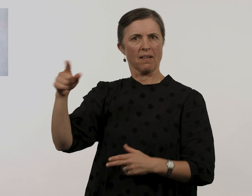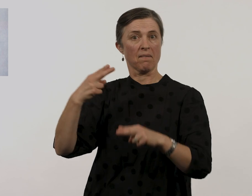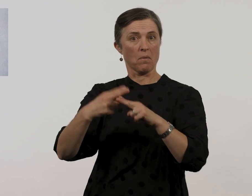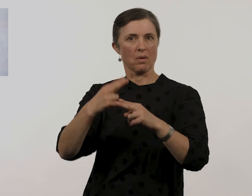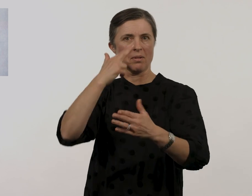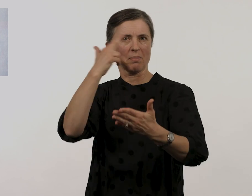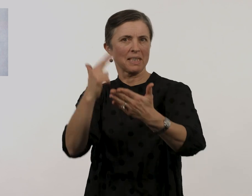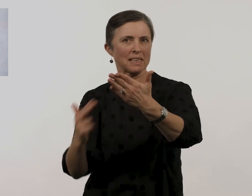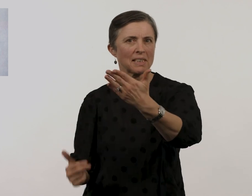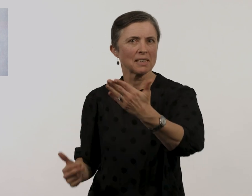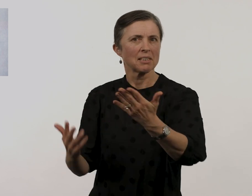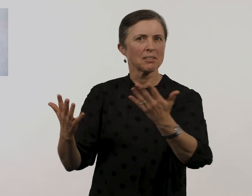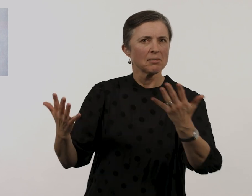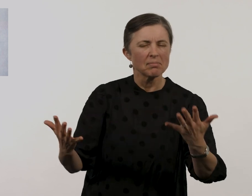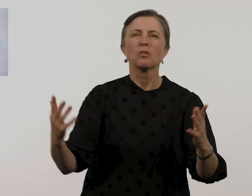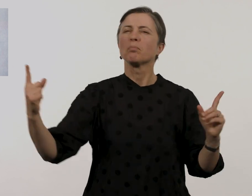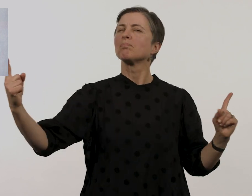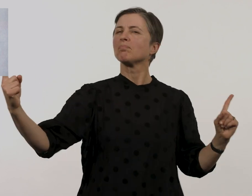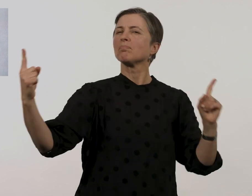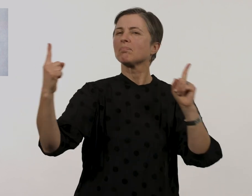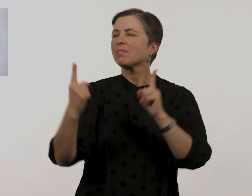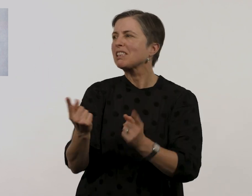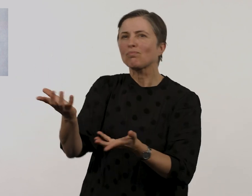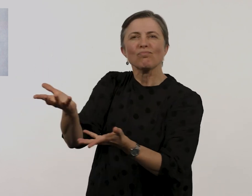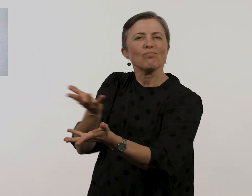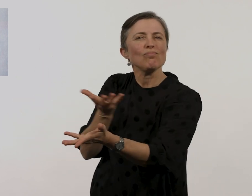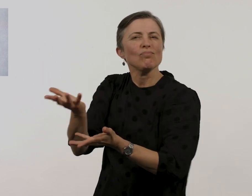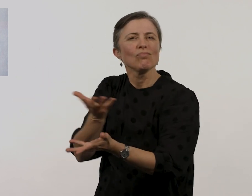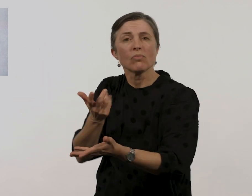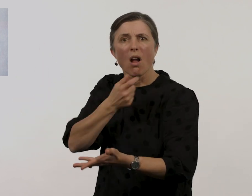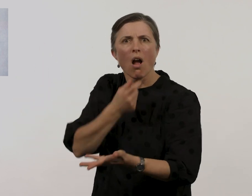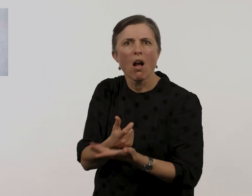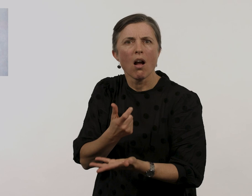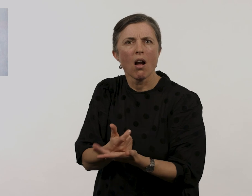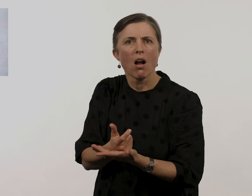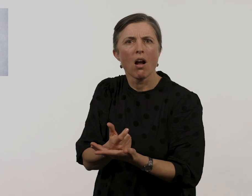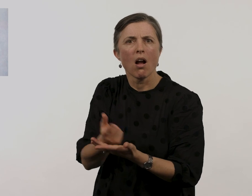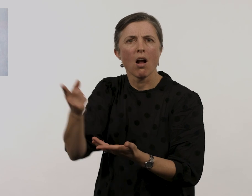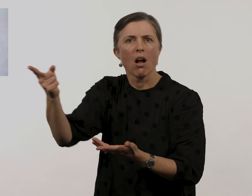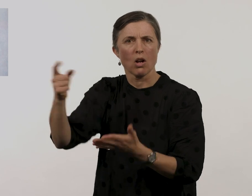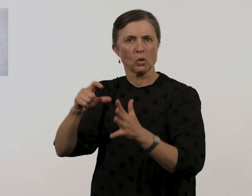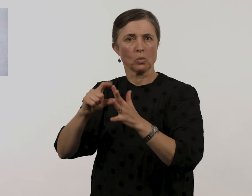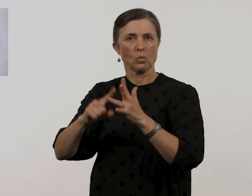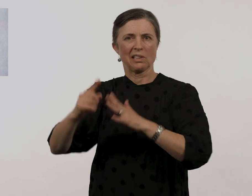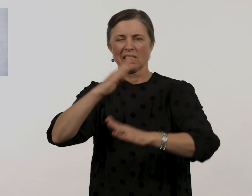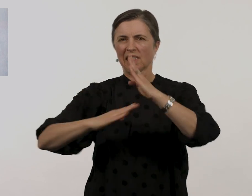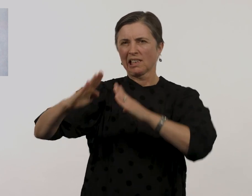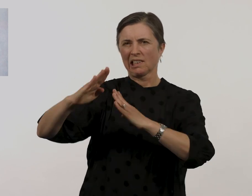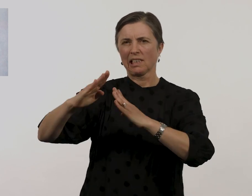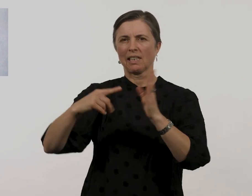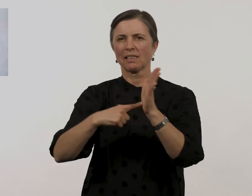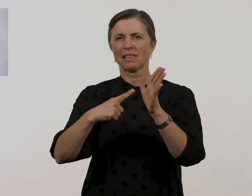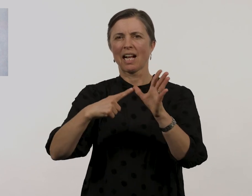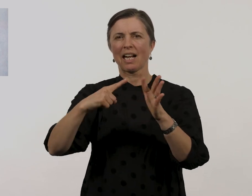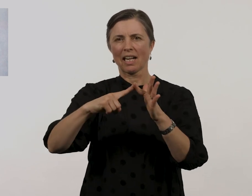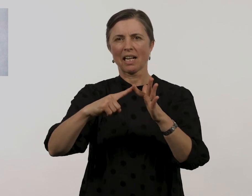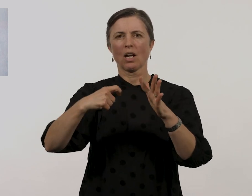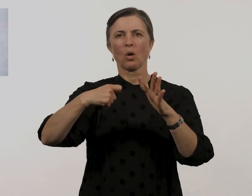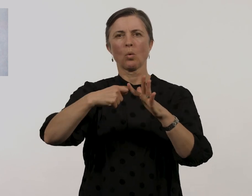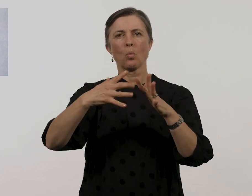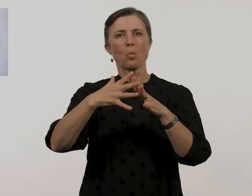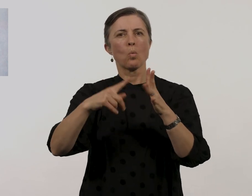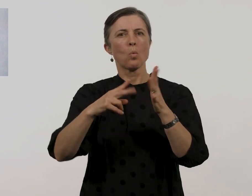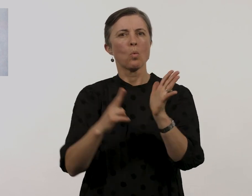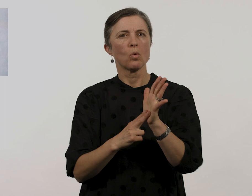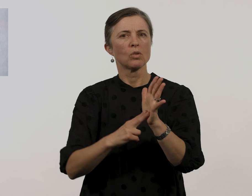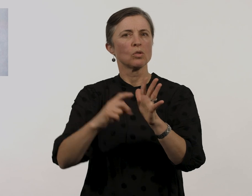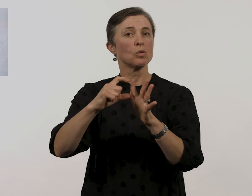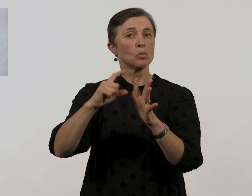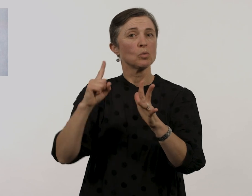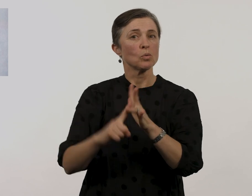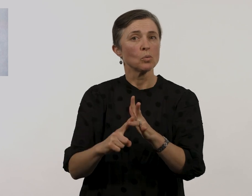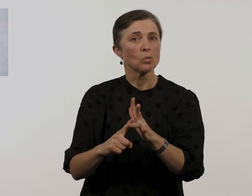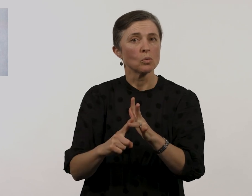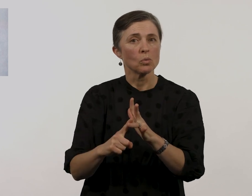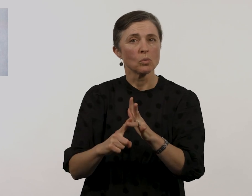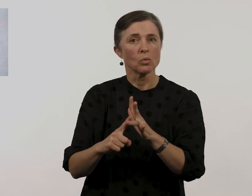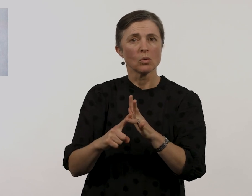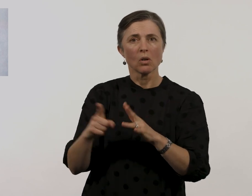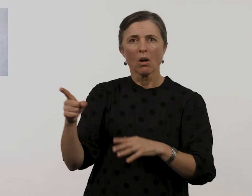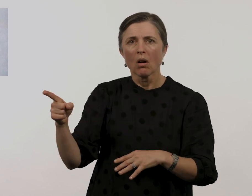'but I wasn’t aware of her taekwondo skills until we talked in more detail.'